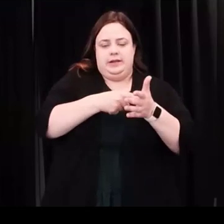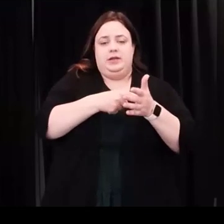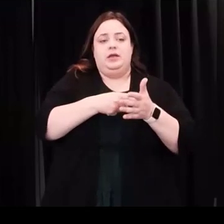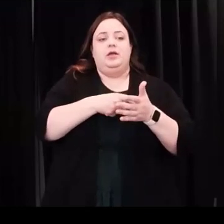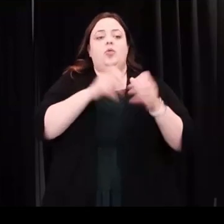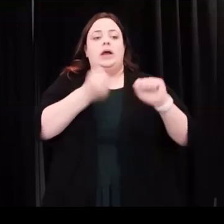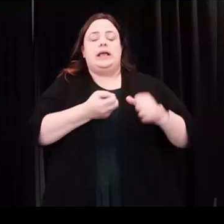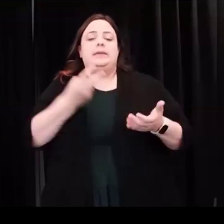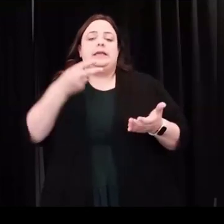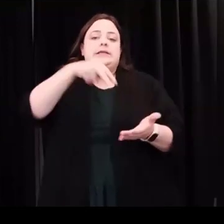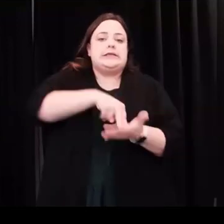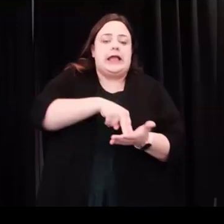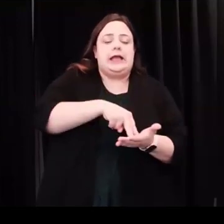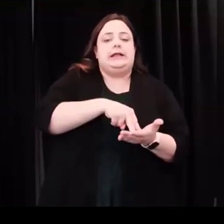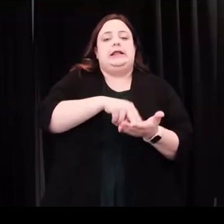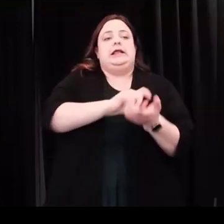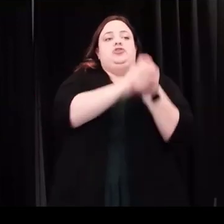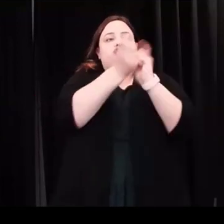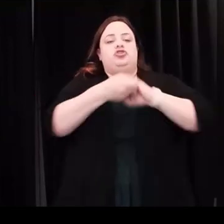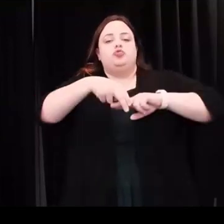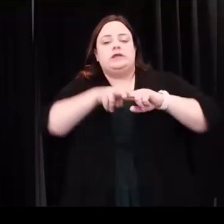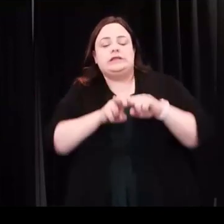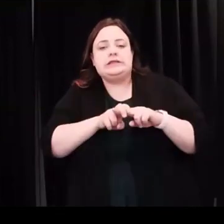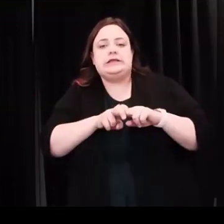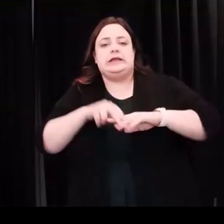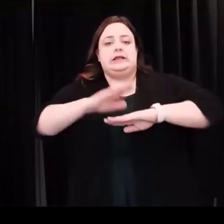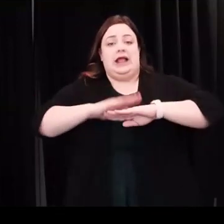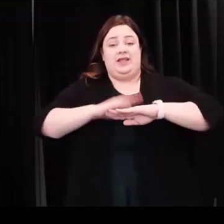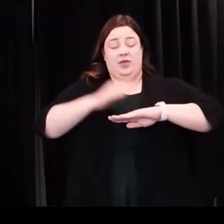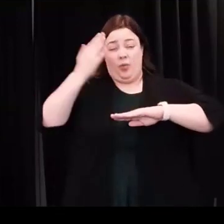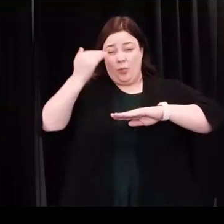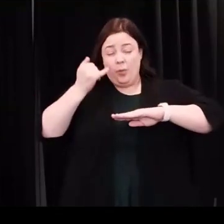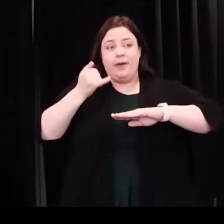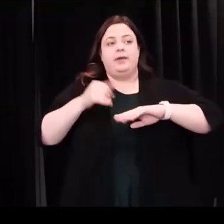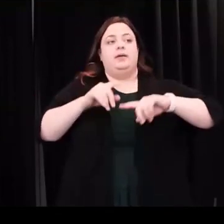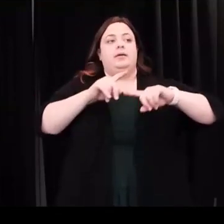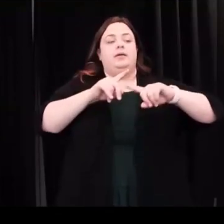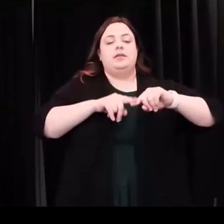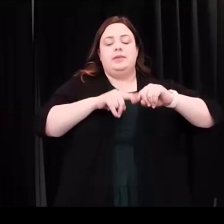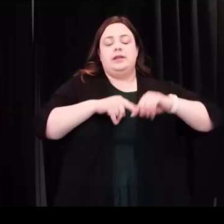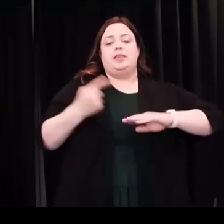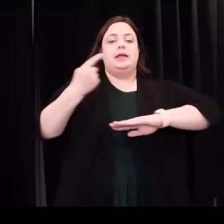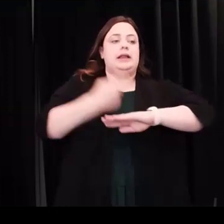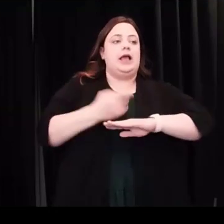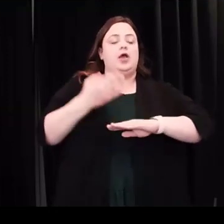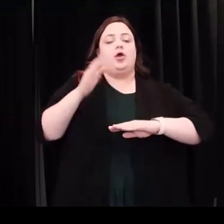standing desk and then into a seated because, depending on the day her needs are going to